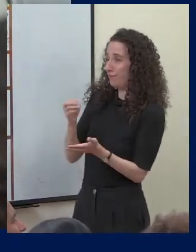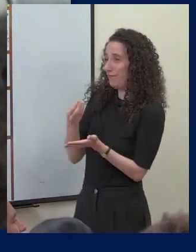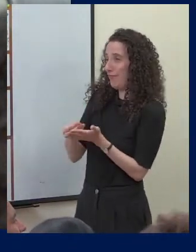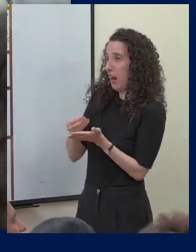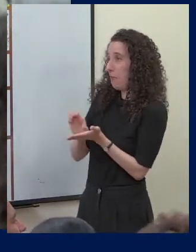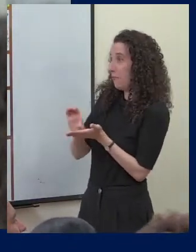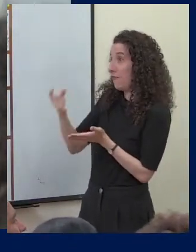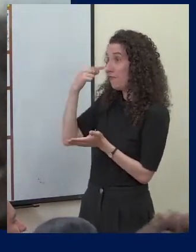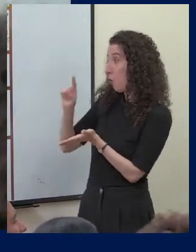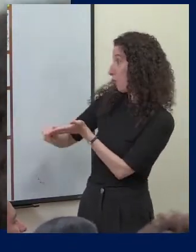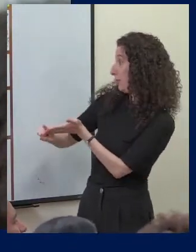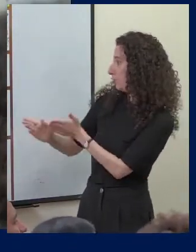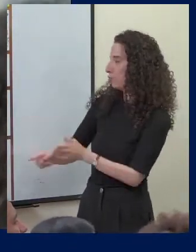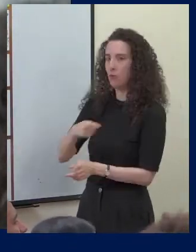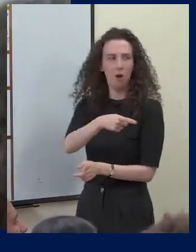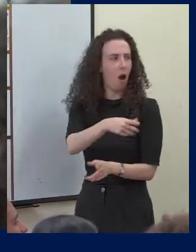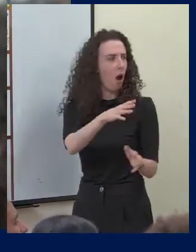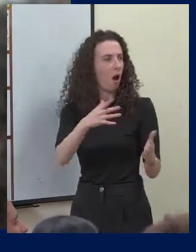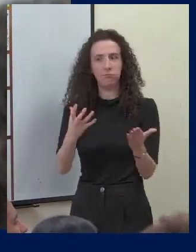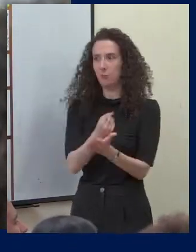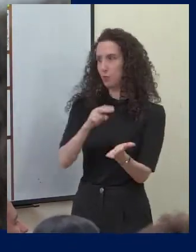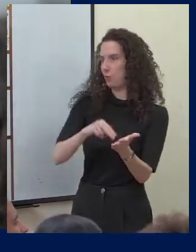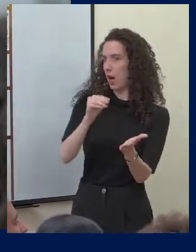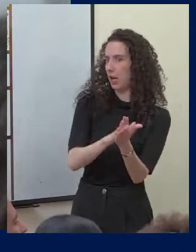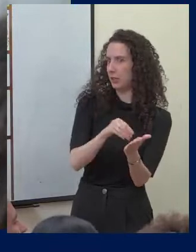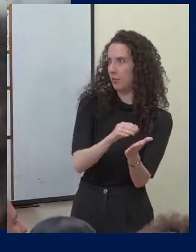researchers. let me write that one down.